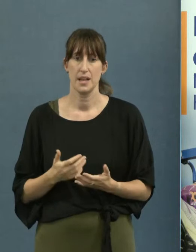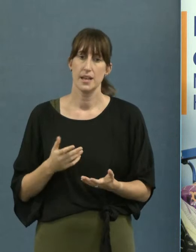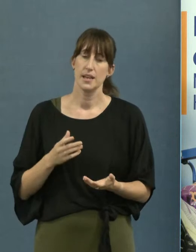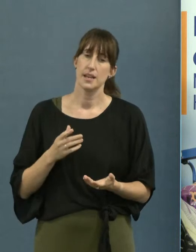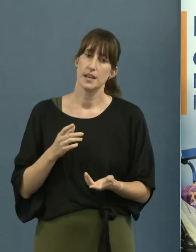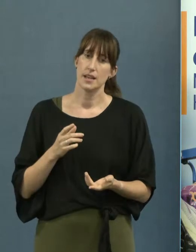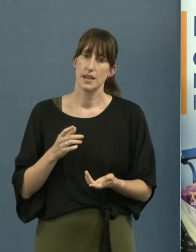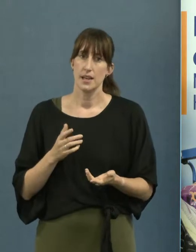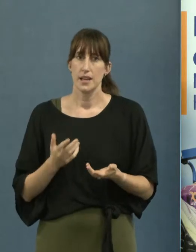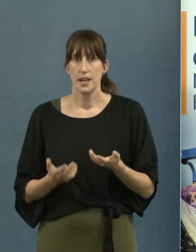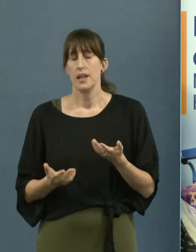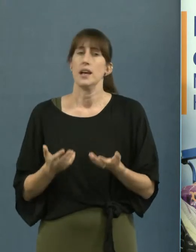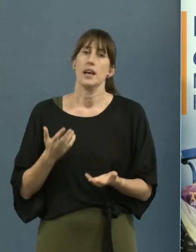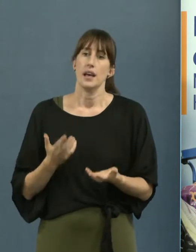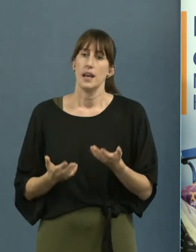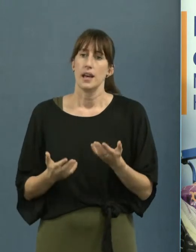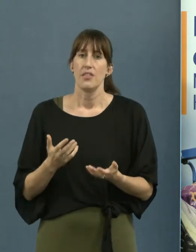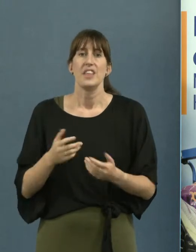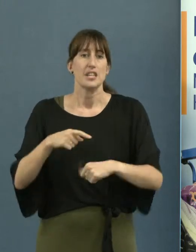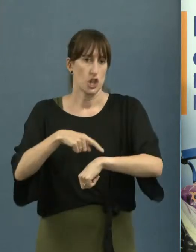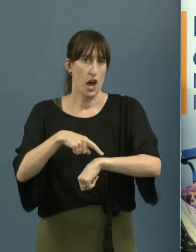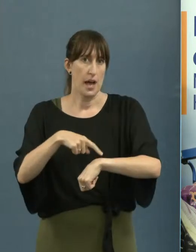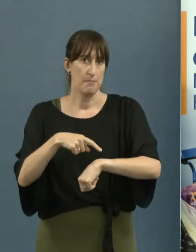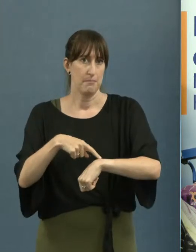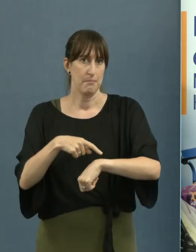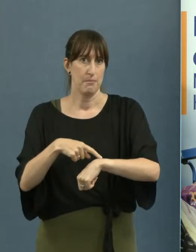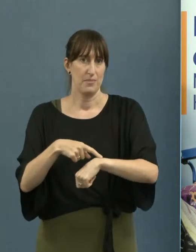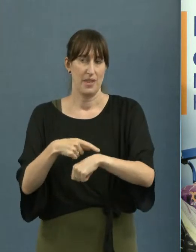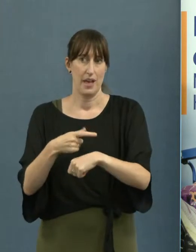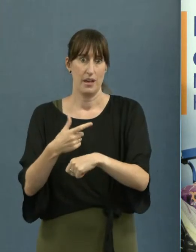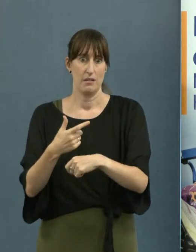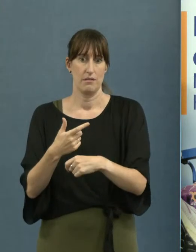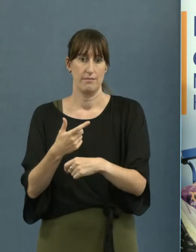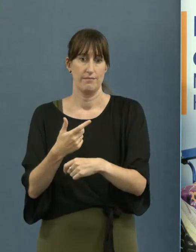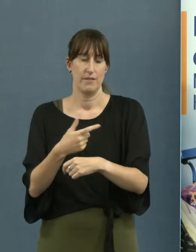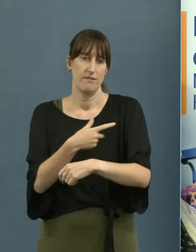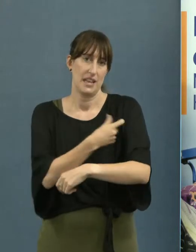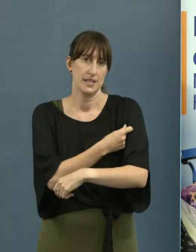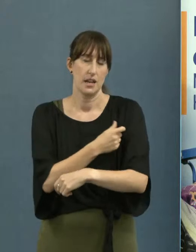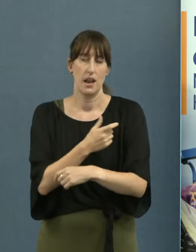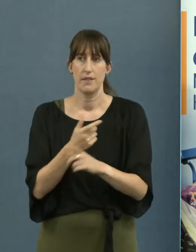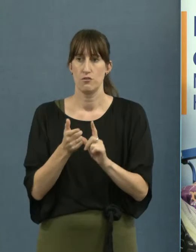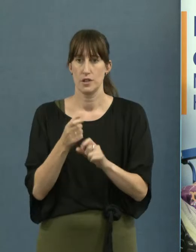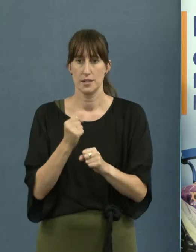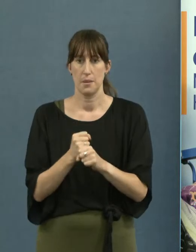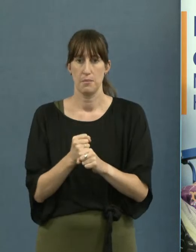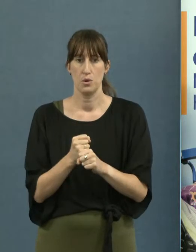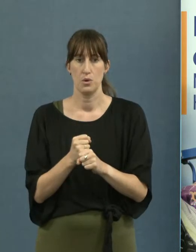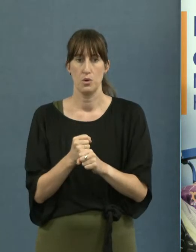related to the timing of some of the vaccines. So we saw the